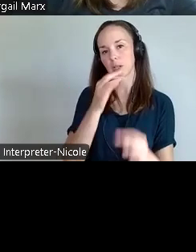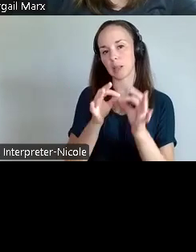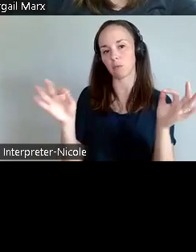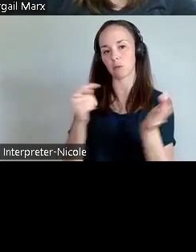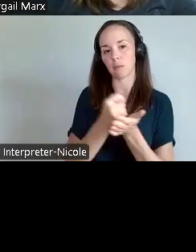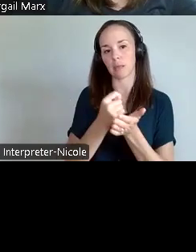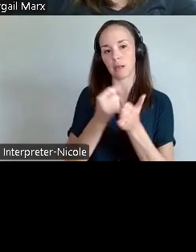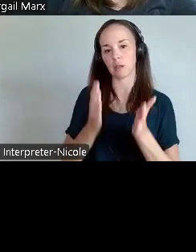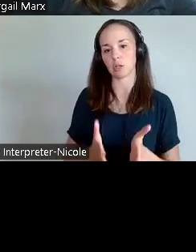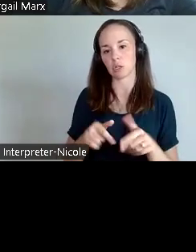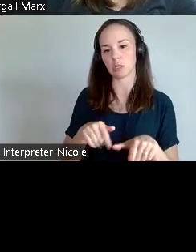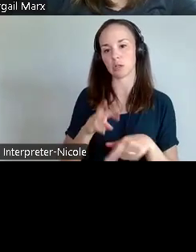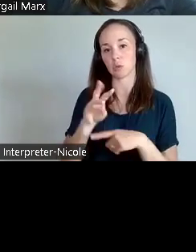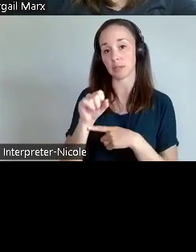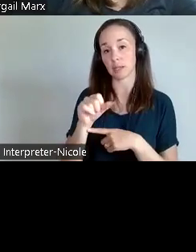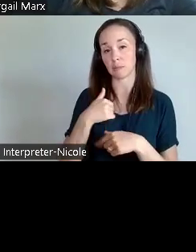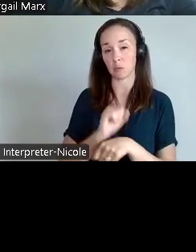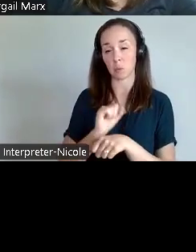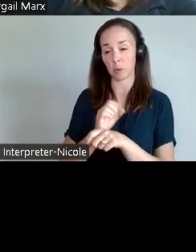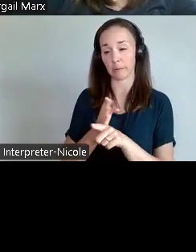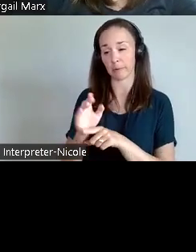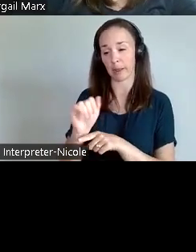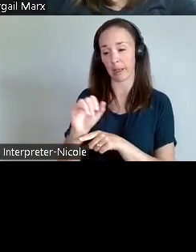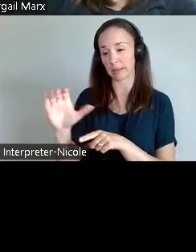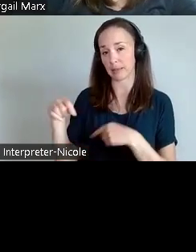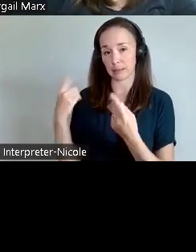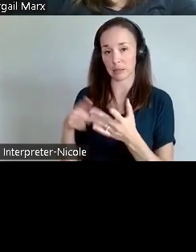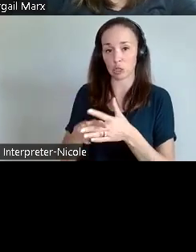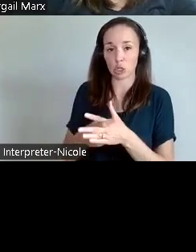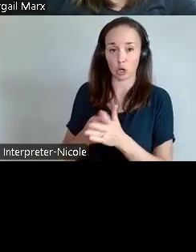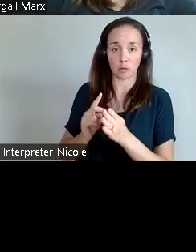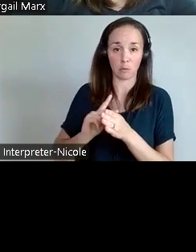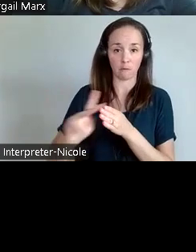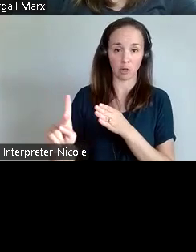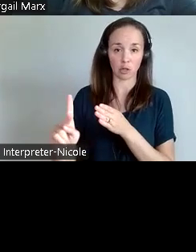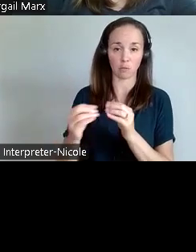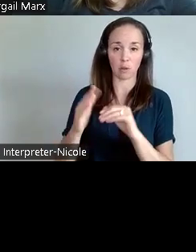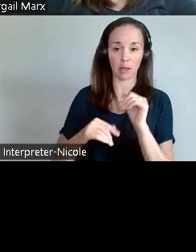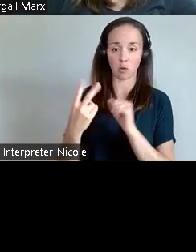I've worked in AAC since the start of my career over 12 years ago, first at the Waisman Center